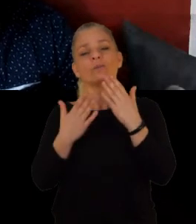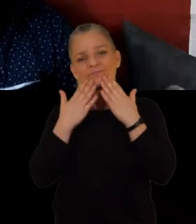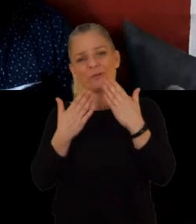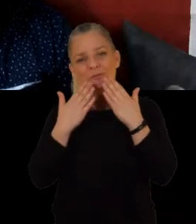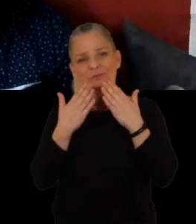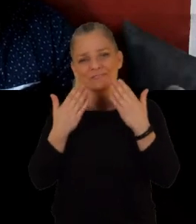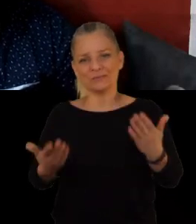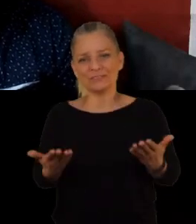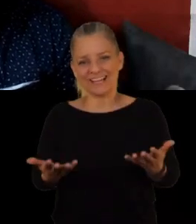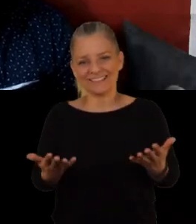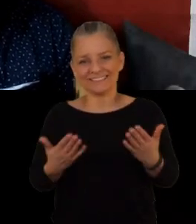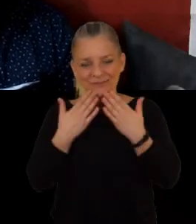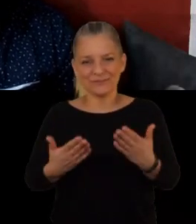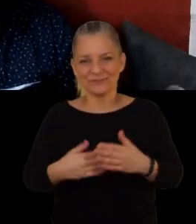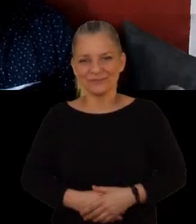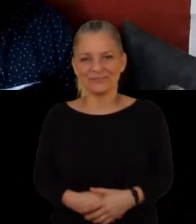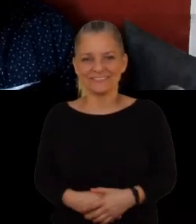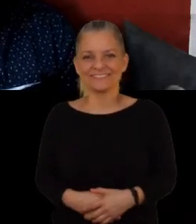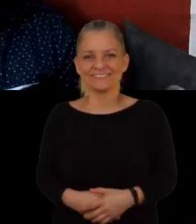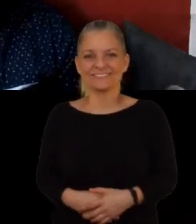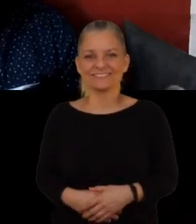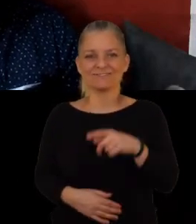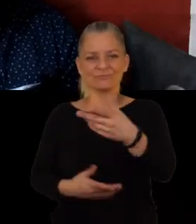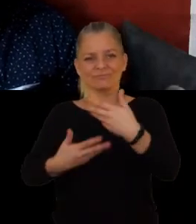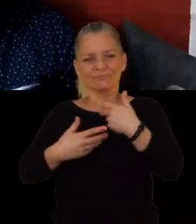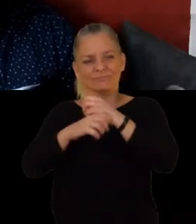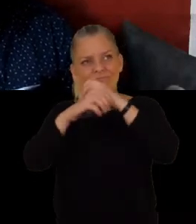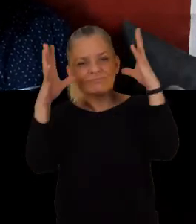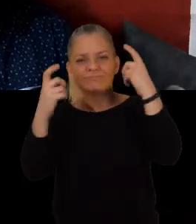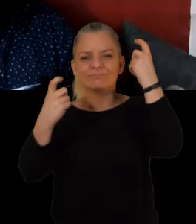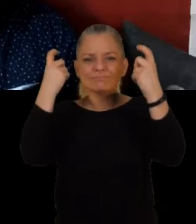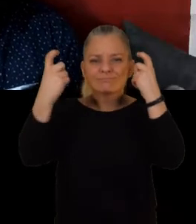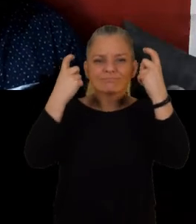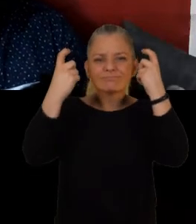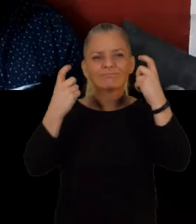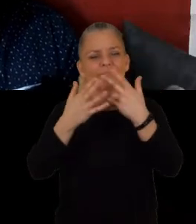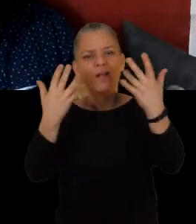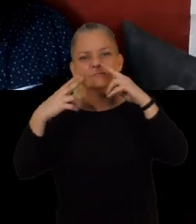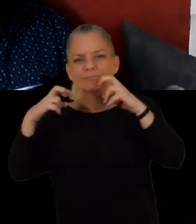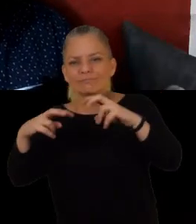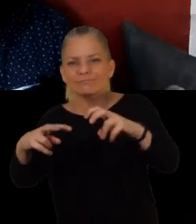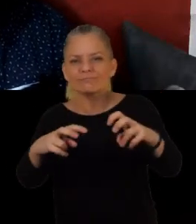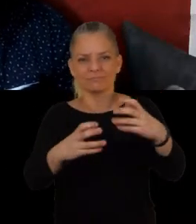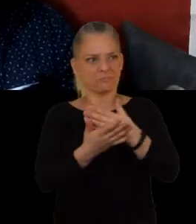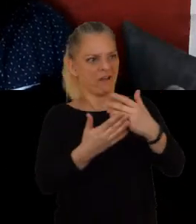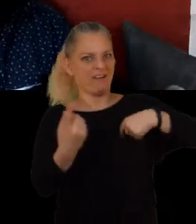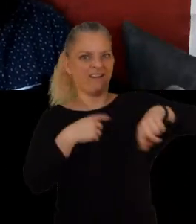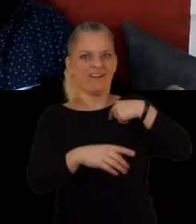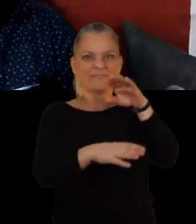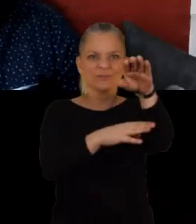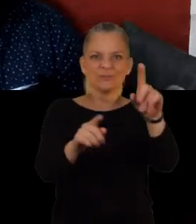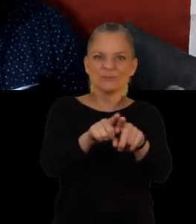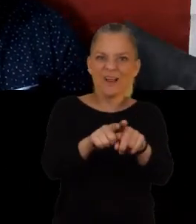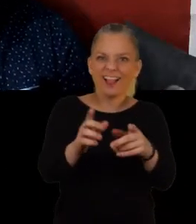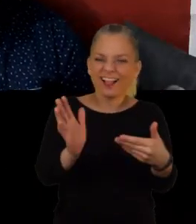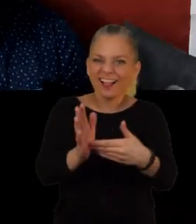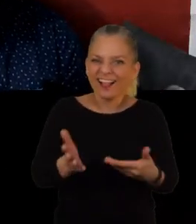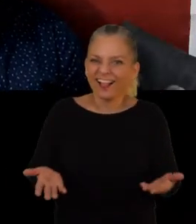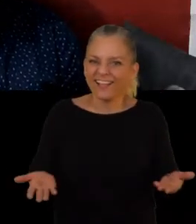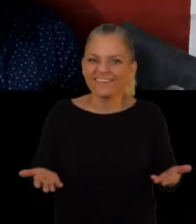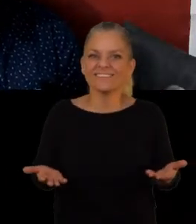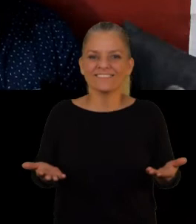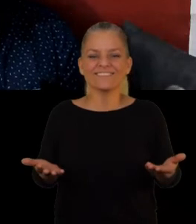so on that note um thank you for today um you've given us lots to think about and lots to explore